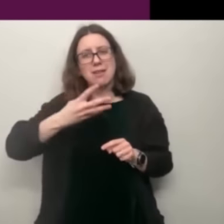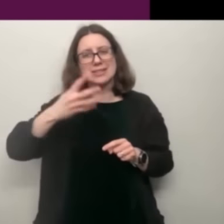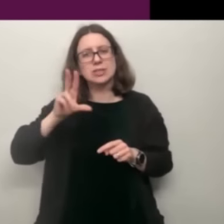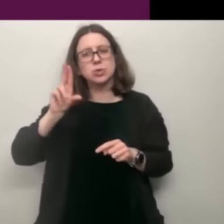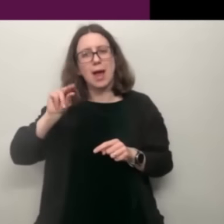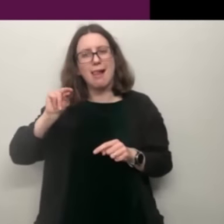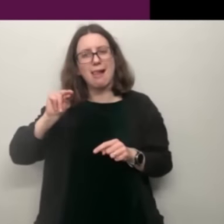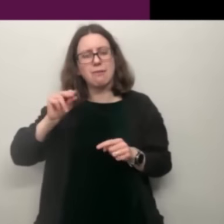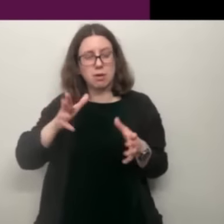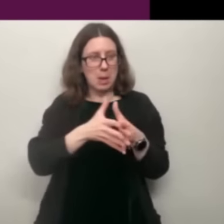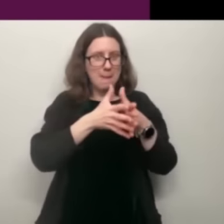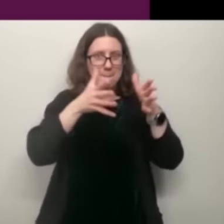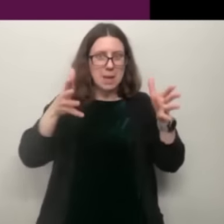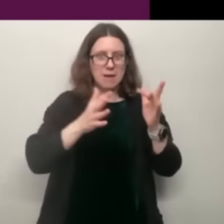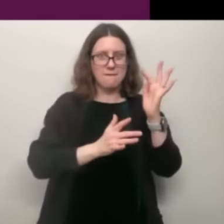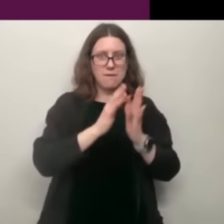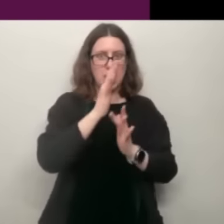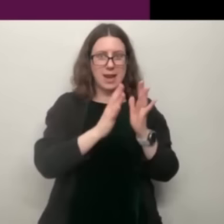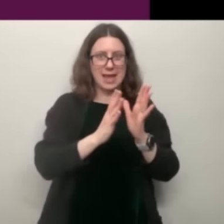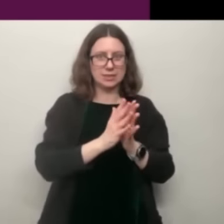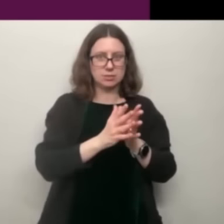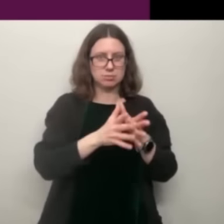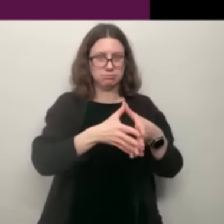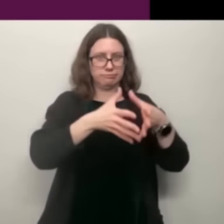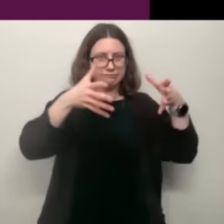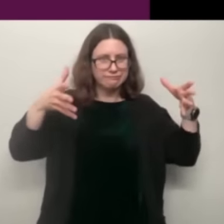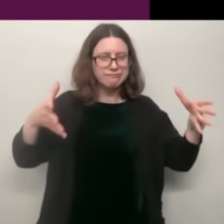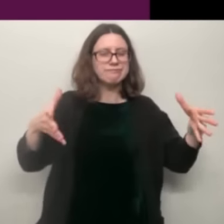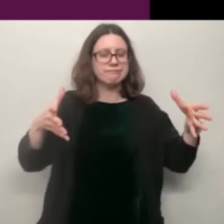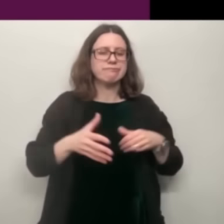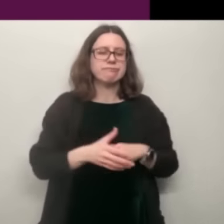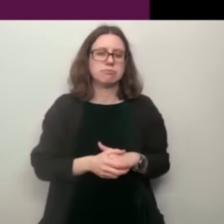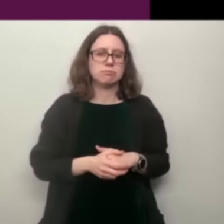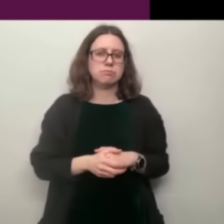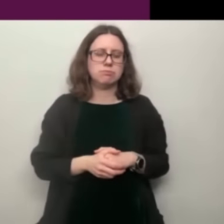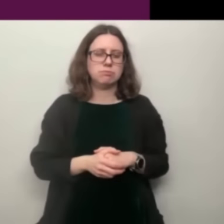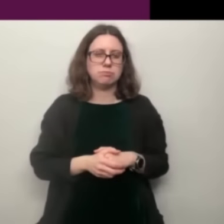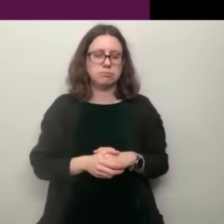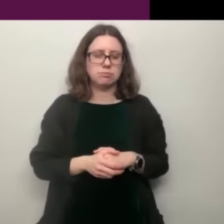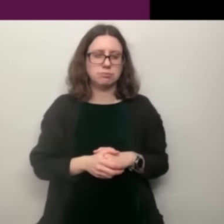that Madeley Wood company furnaces. The innovations that were in large part developed in the